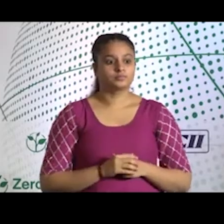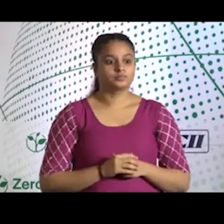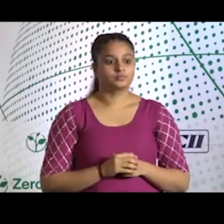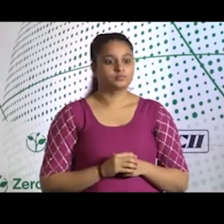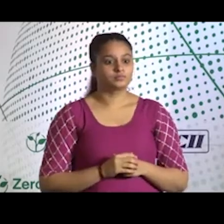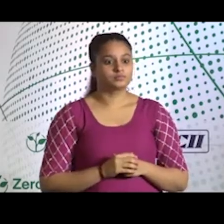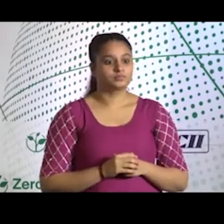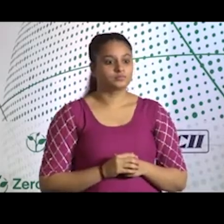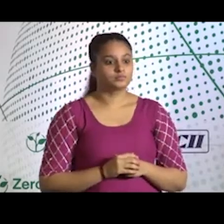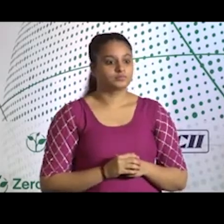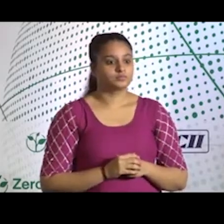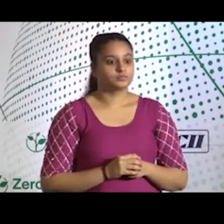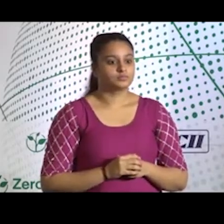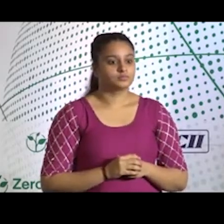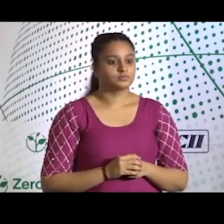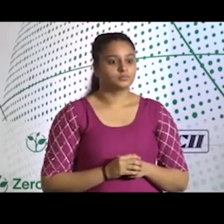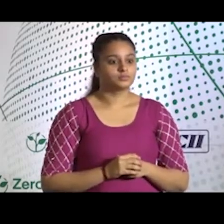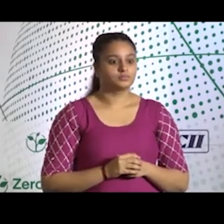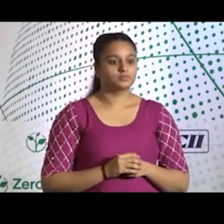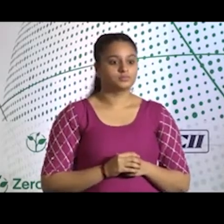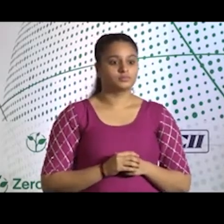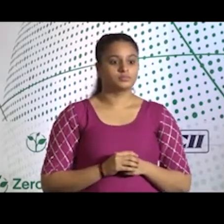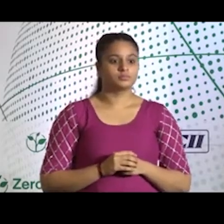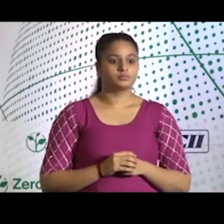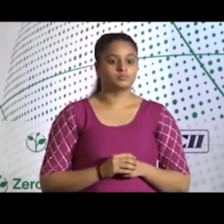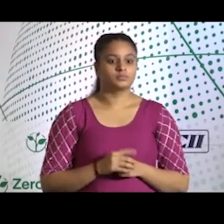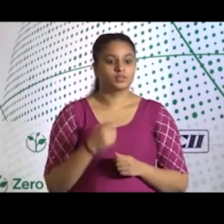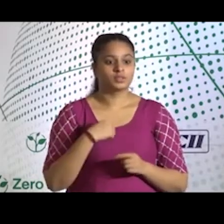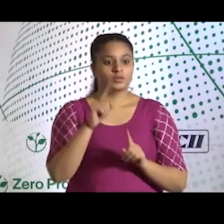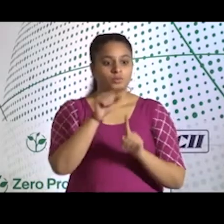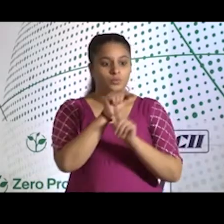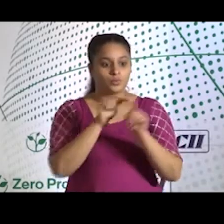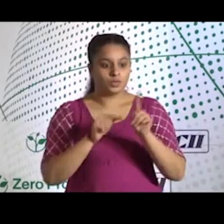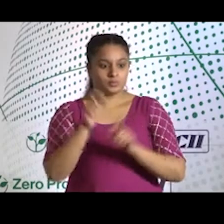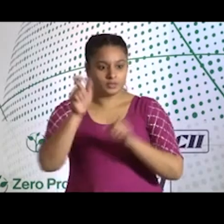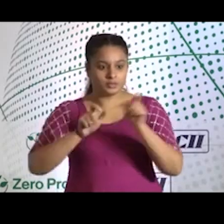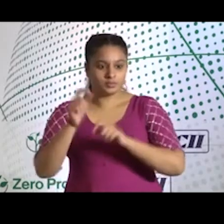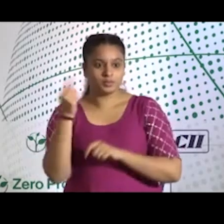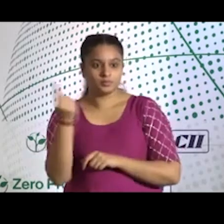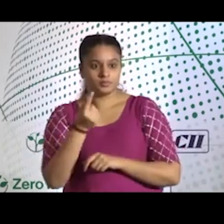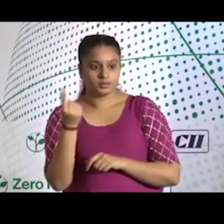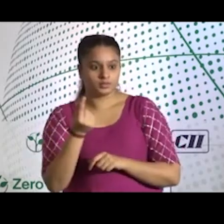where Ajit was speaking about 1%, people using Talk Back in India,